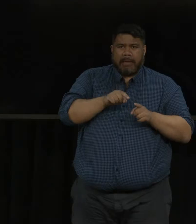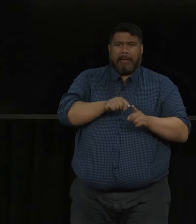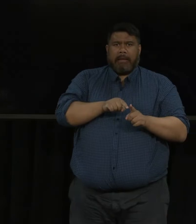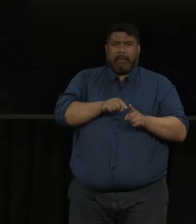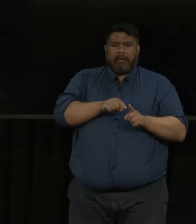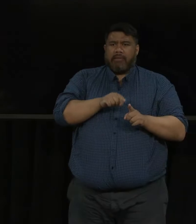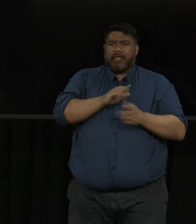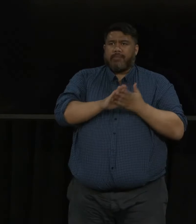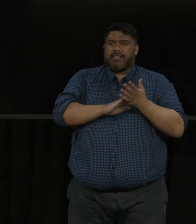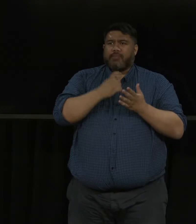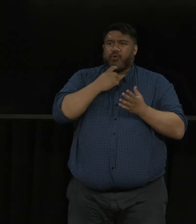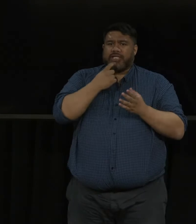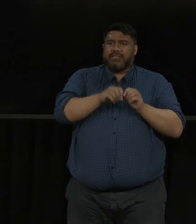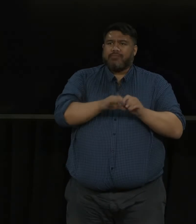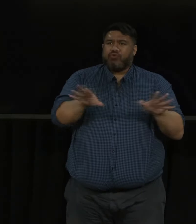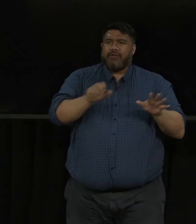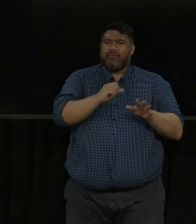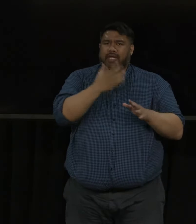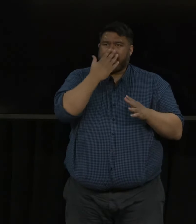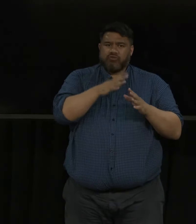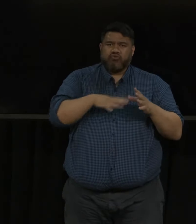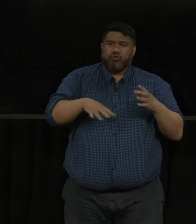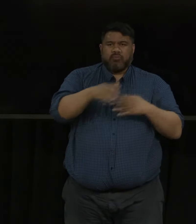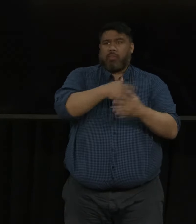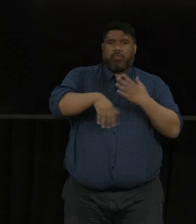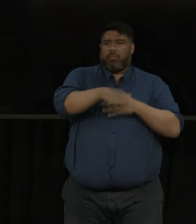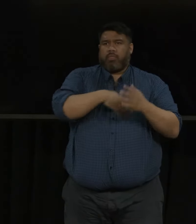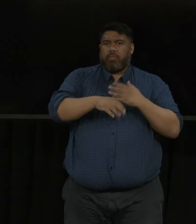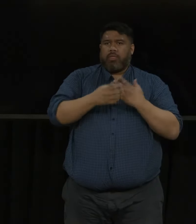simply said 90% and it's fine, you could have for instance only 50% amongst 15-19 year old